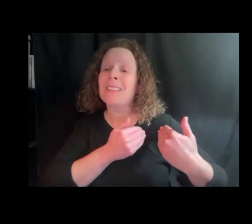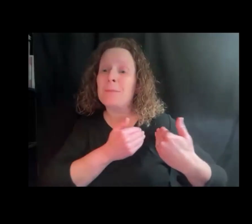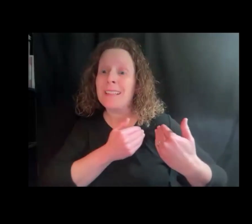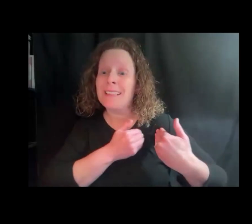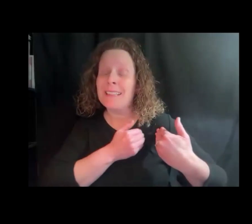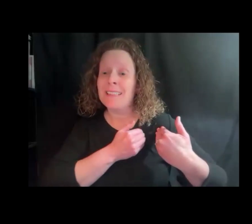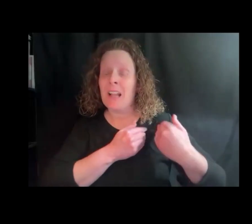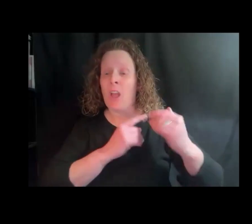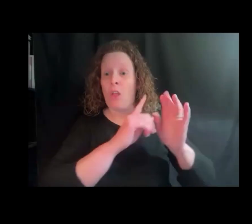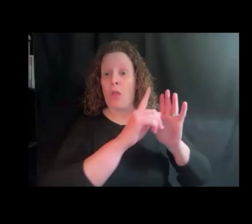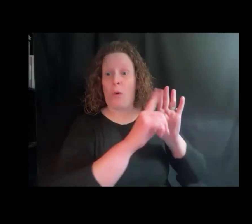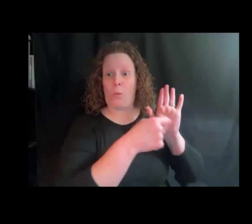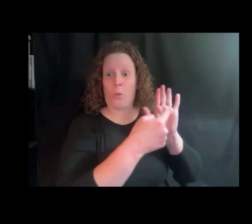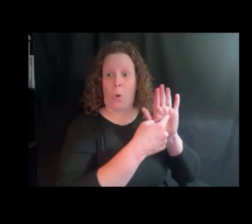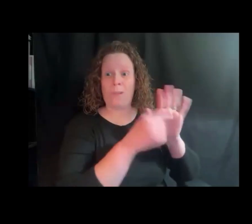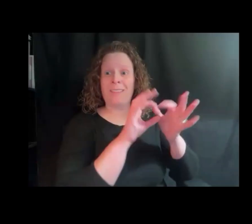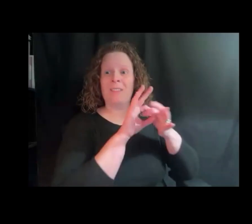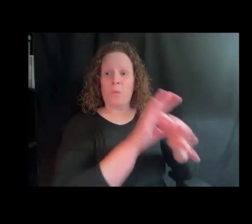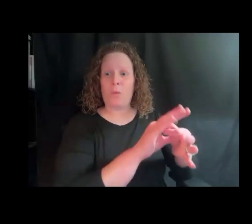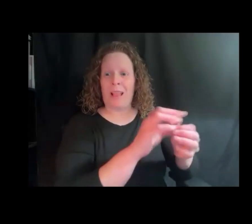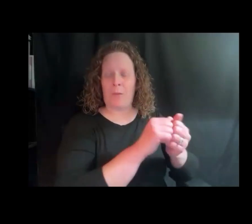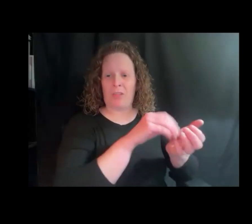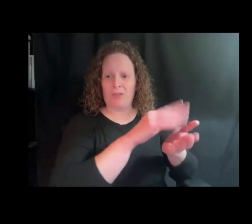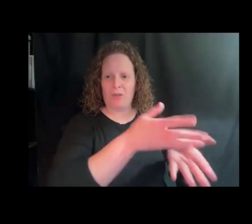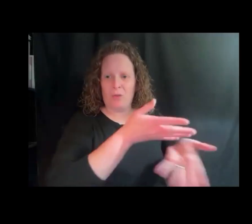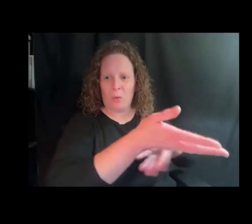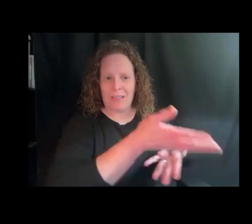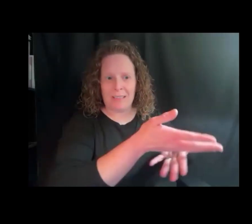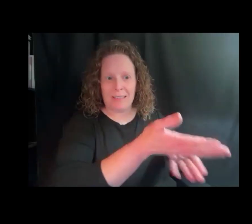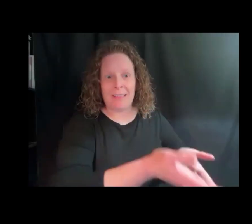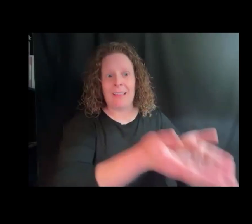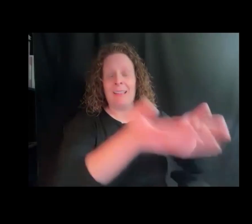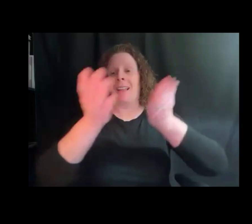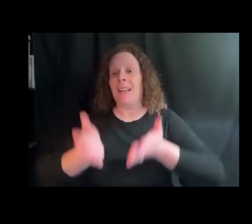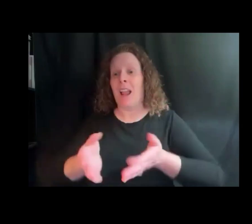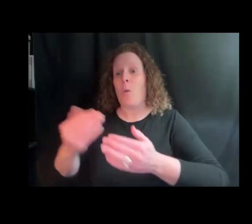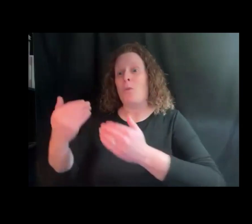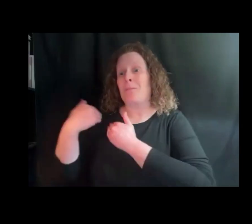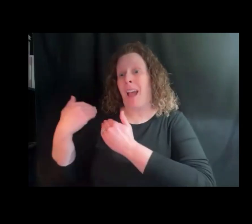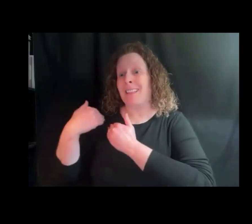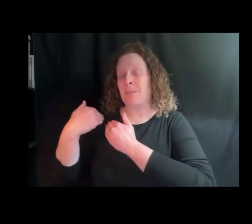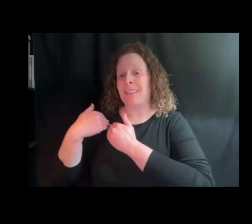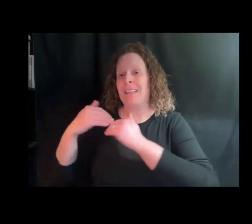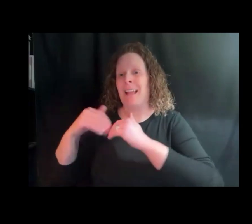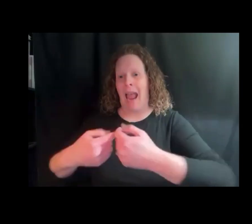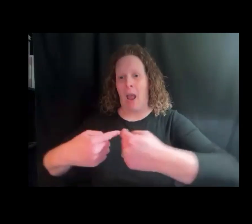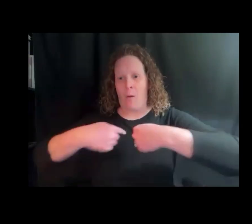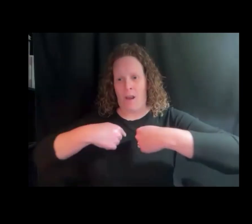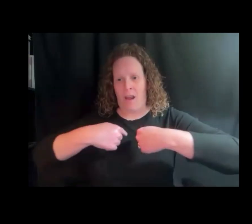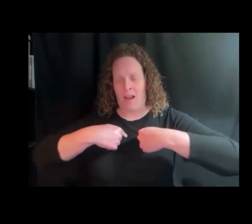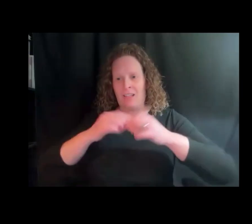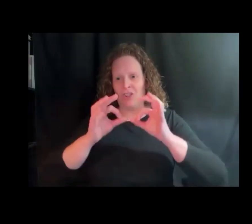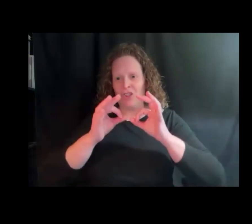So now I wanna talk about responsibility right? The role is related to engagement